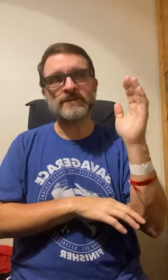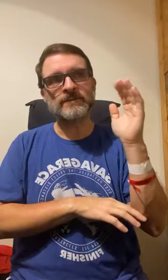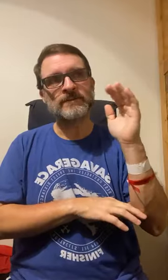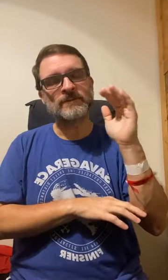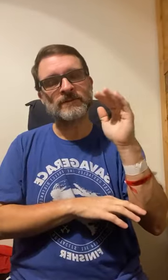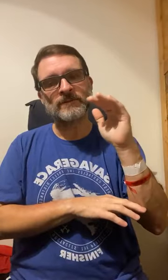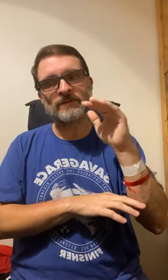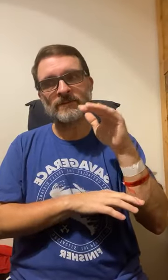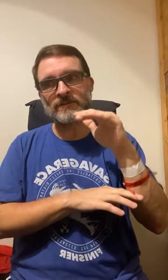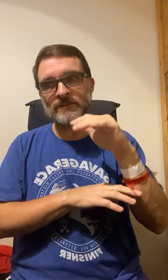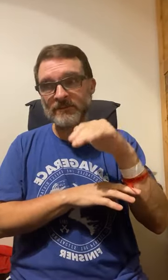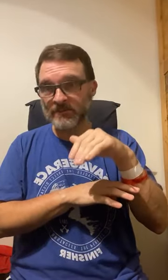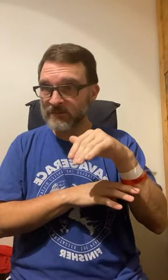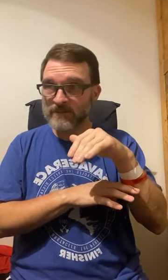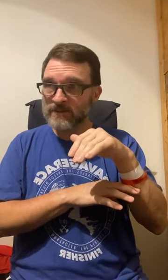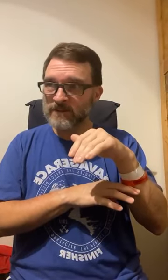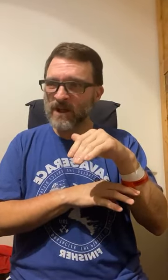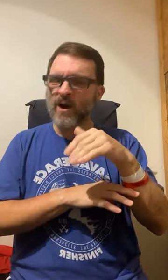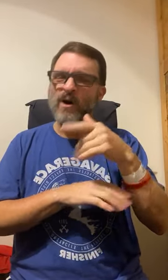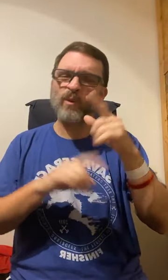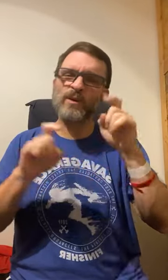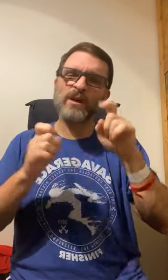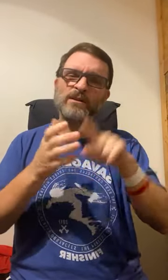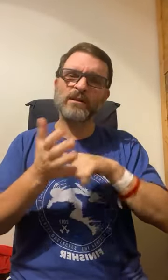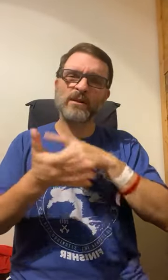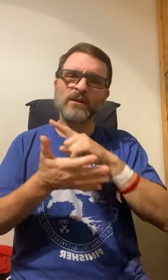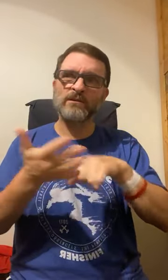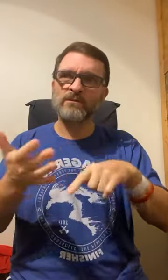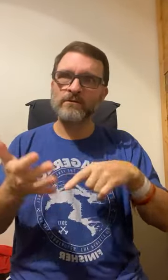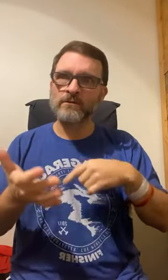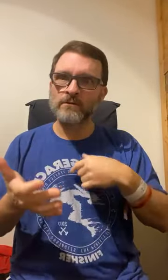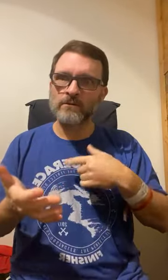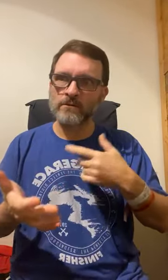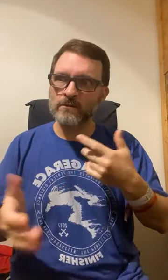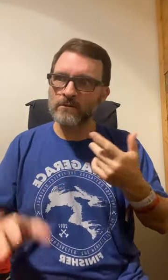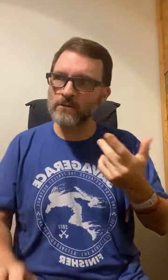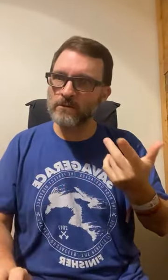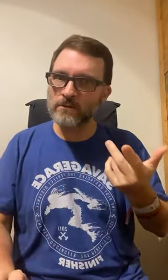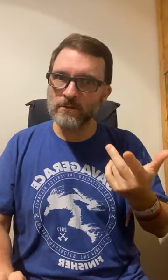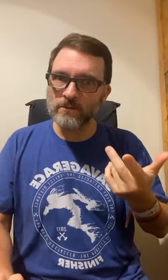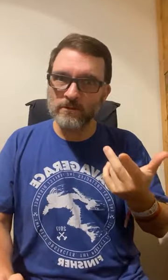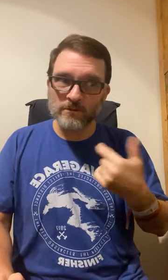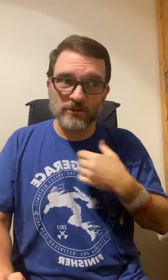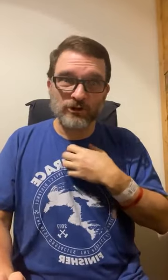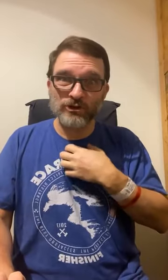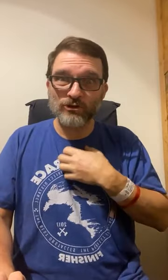So I'm being patient waiting past noon then rest of the day. Then by night time they told me "oh test got canceled."